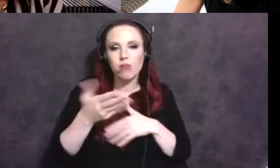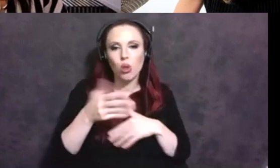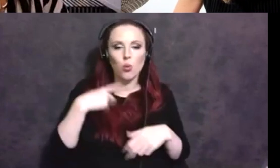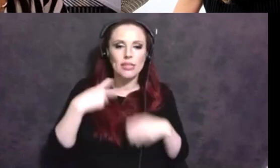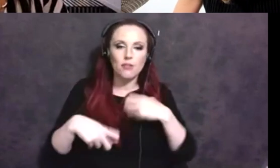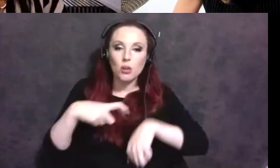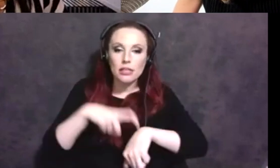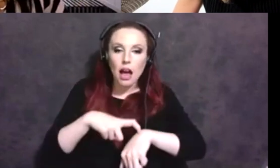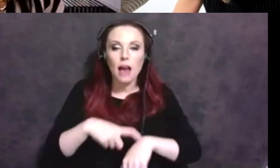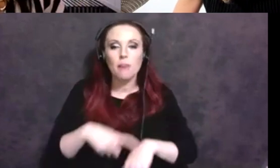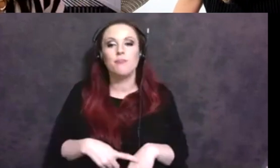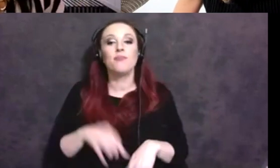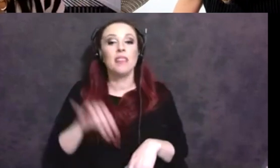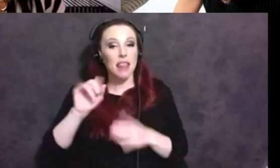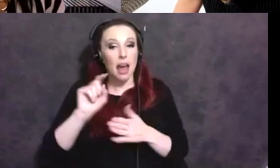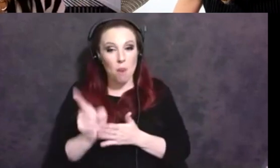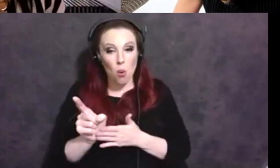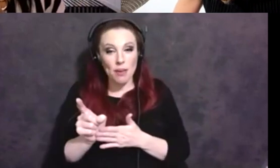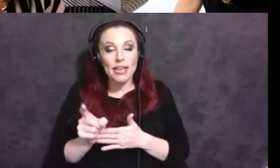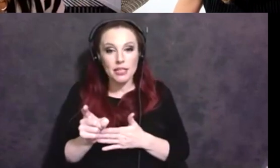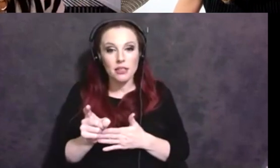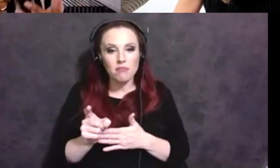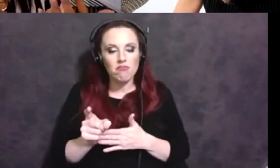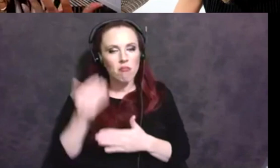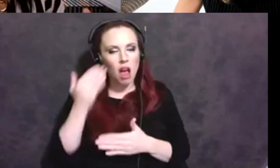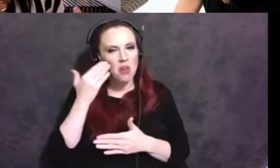My nervous system was engaging in a freeze response. It is a coping strategy. We numb